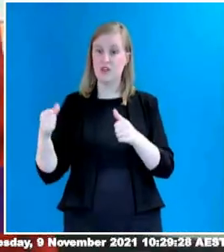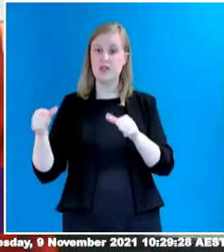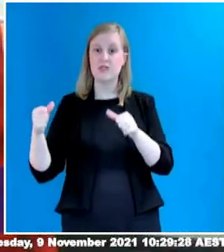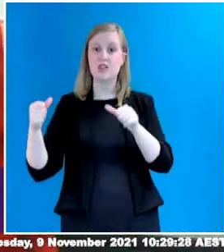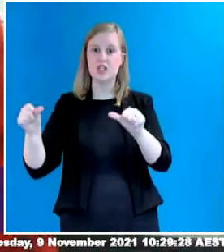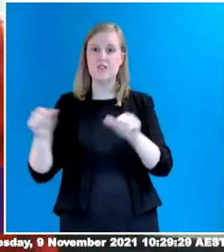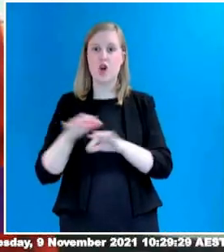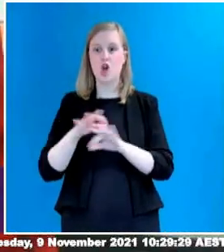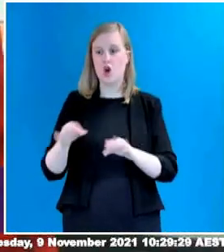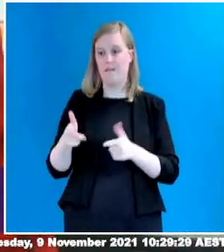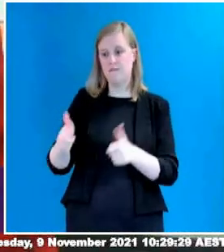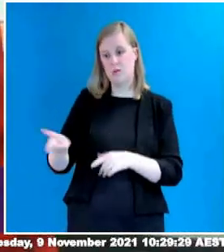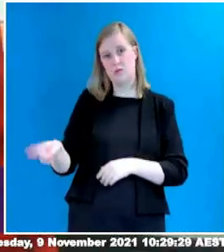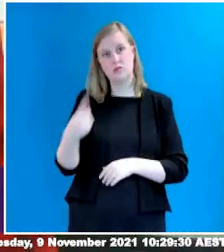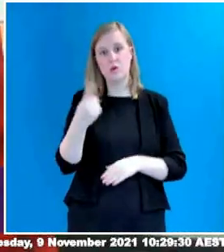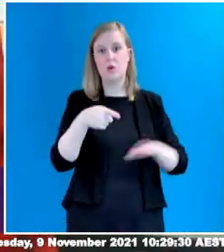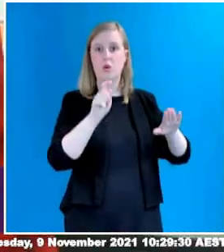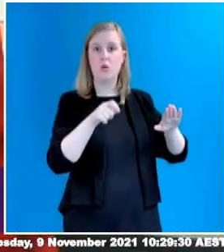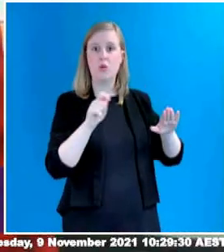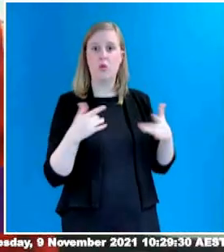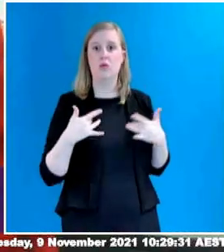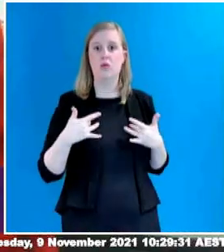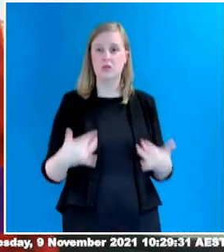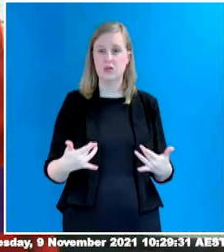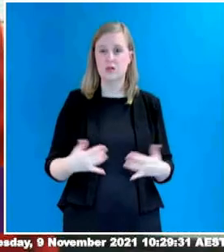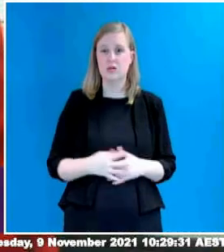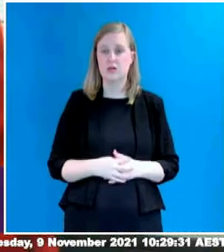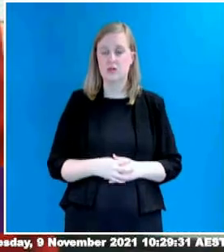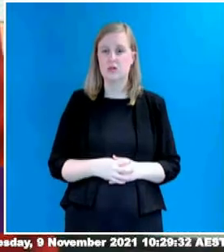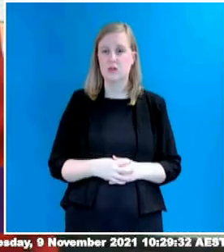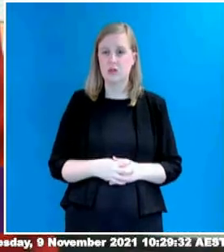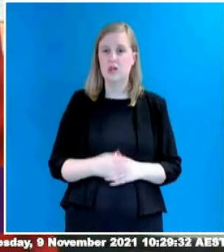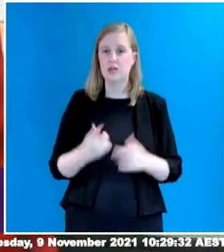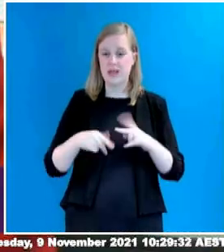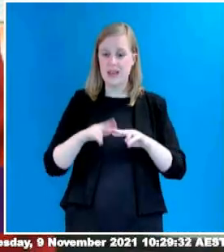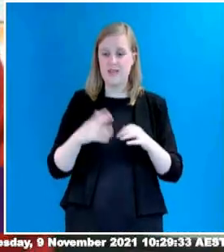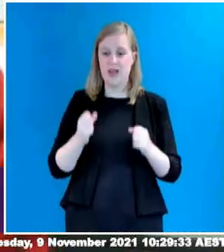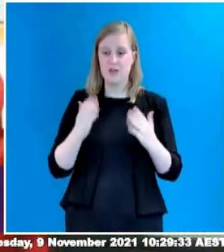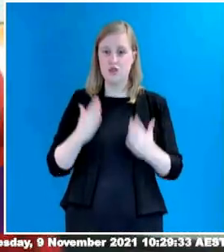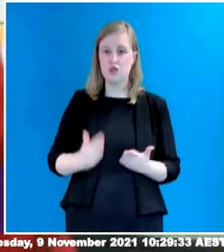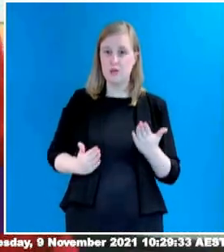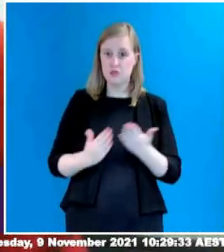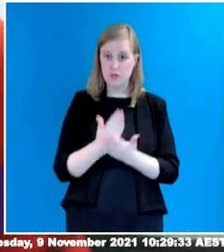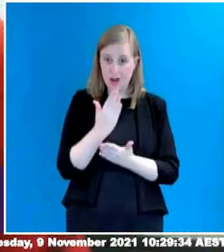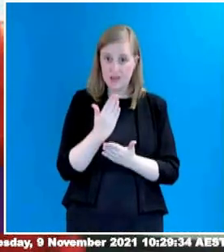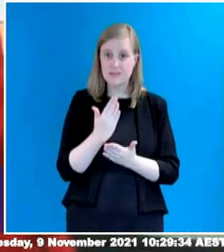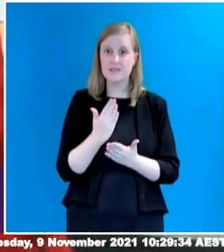So having a Human Rights Act mechanism, I think, would amplify that. Thank you.